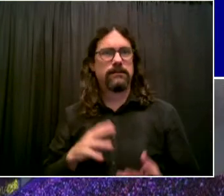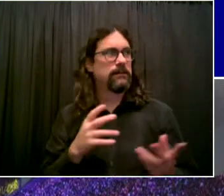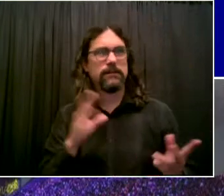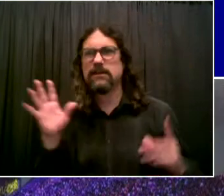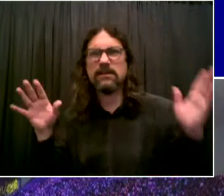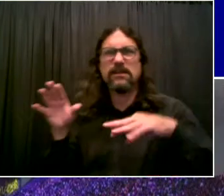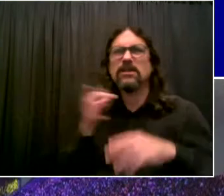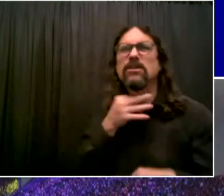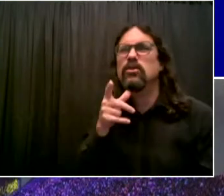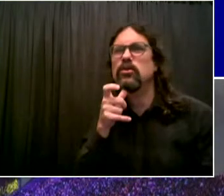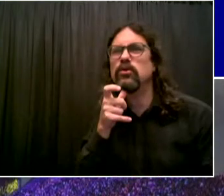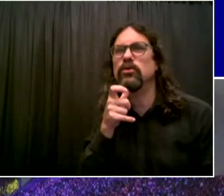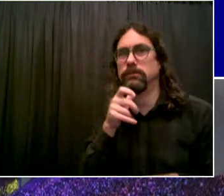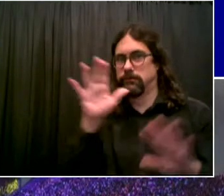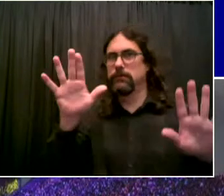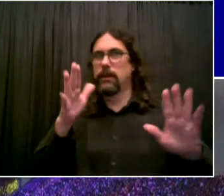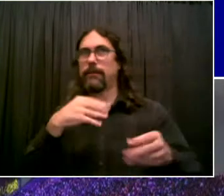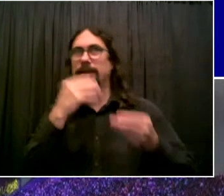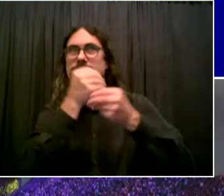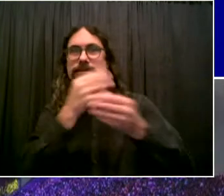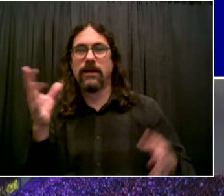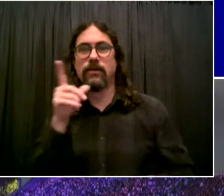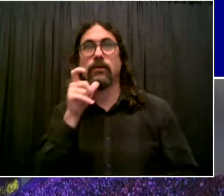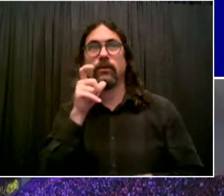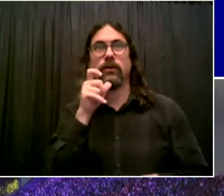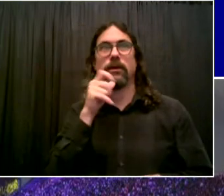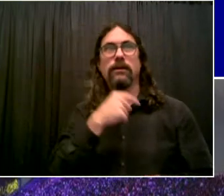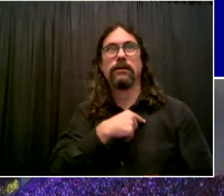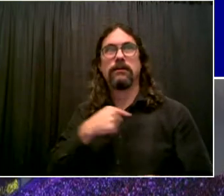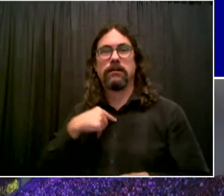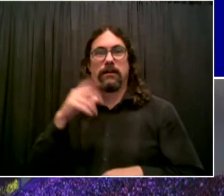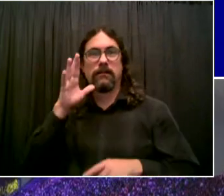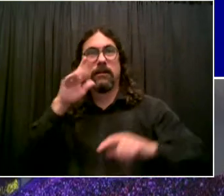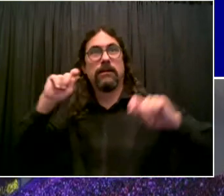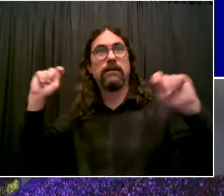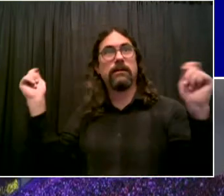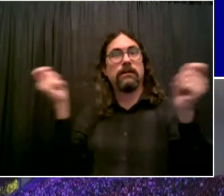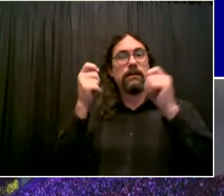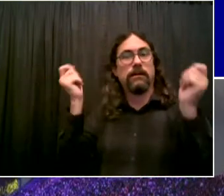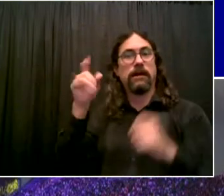THIS IS ONE YOU DO NOT WANT TO MISS. GUESS WHO WE HAVRUE BEN? WE ARE